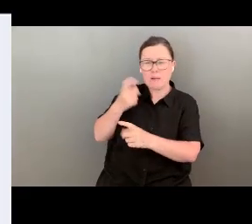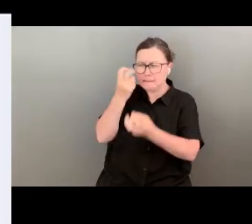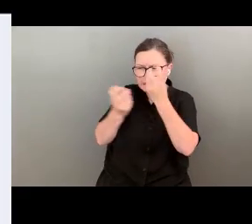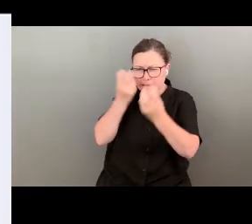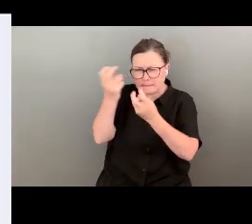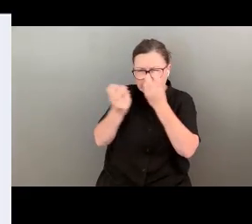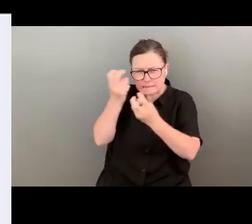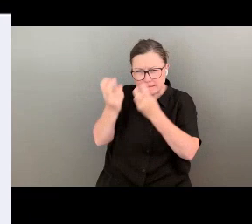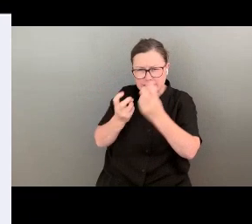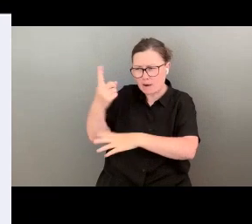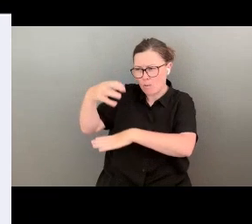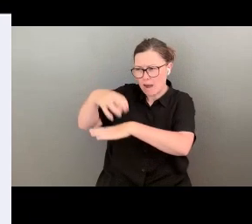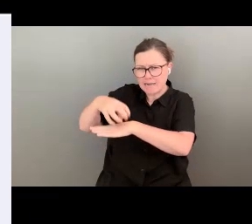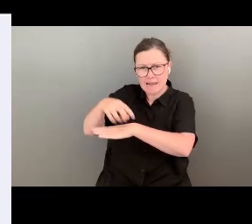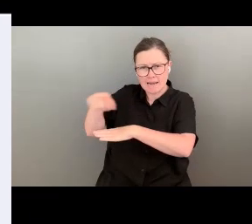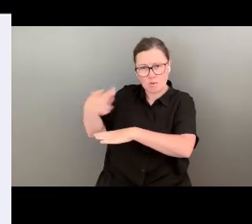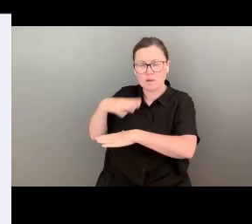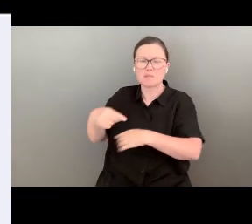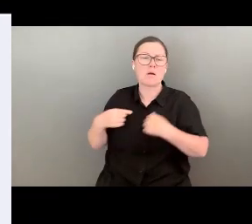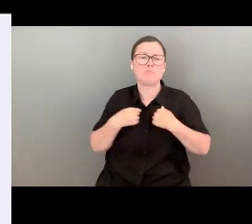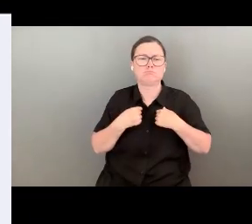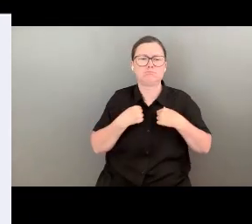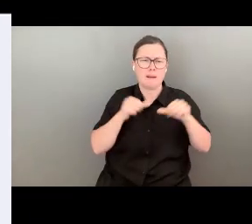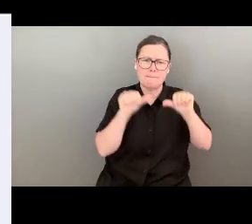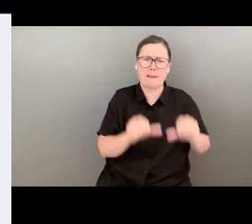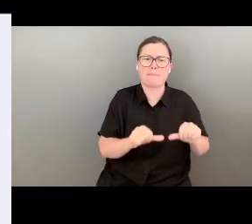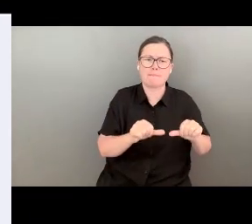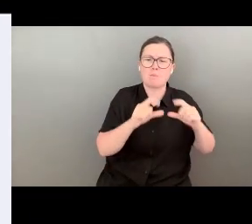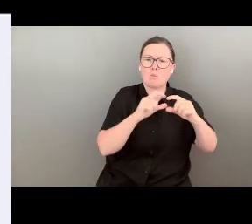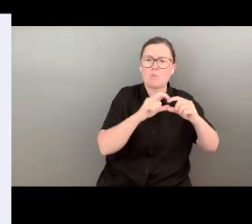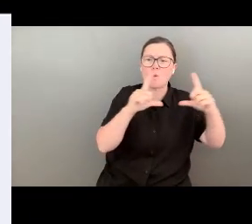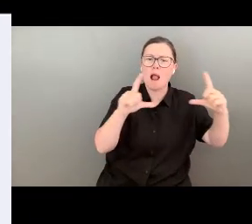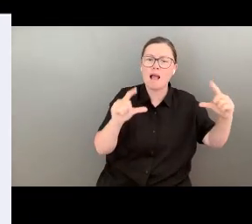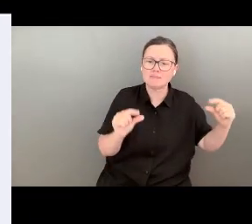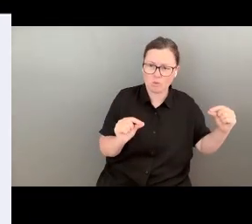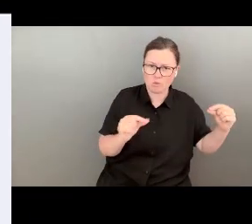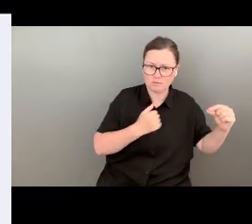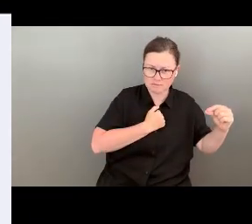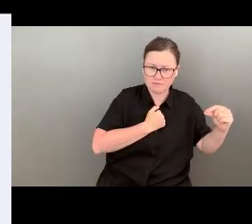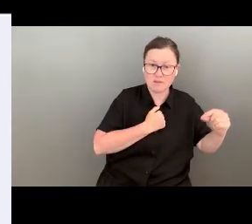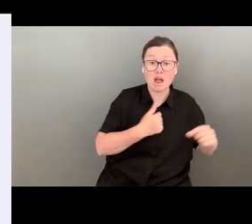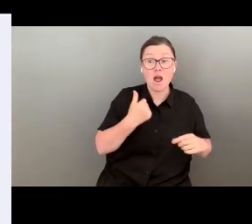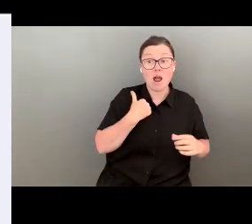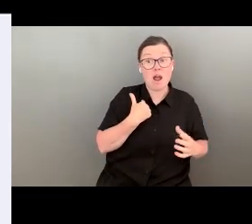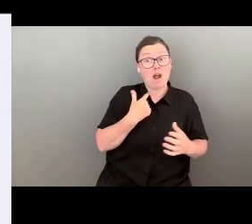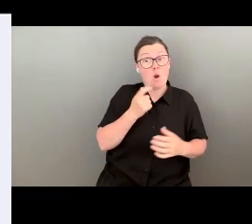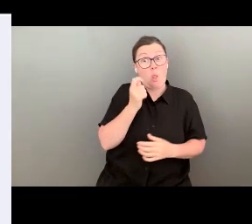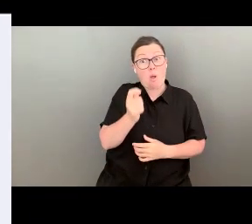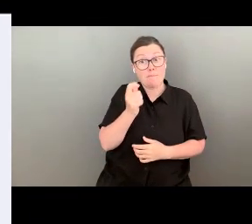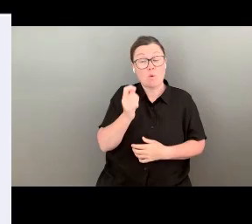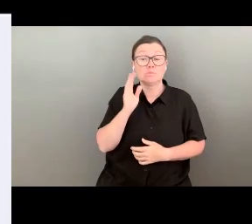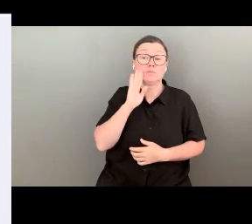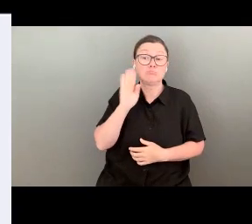It was actually going to be a presentation about keeping seahorses, which I have actually kept quite successfully.